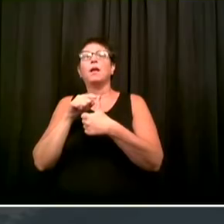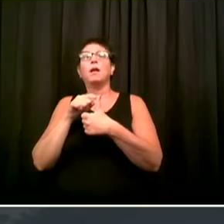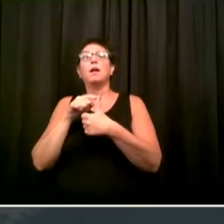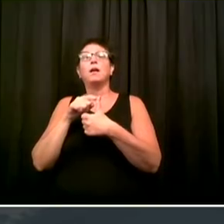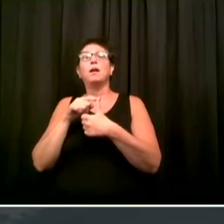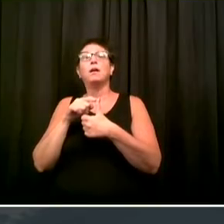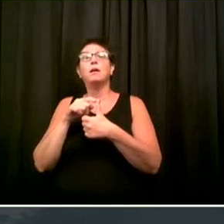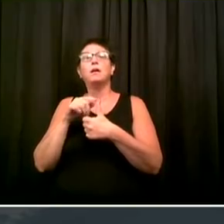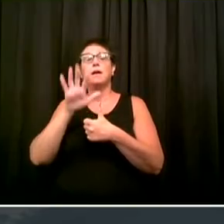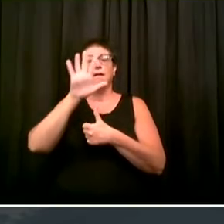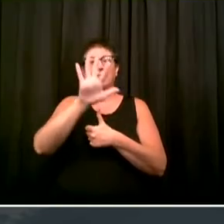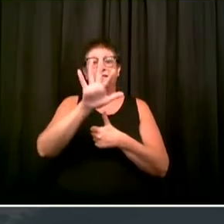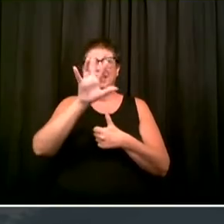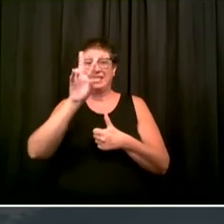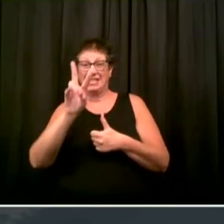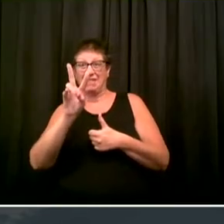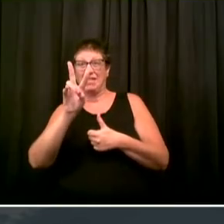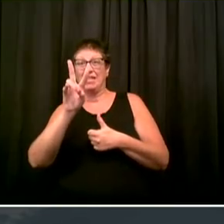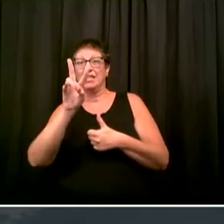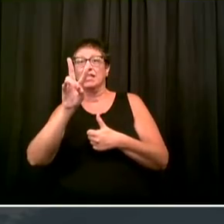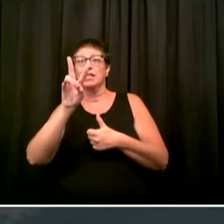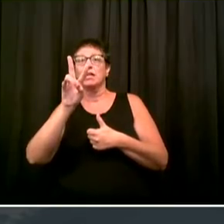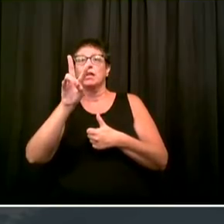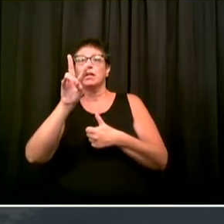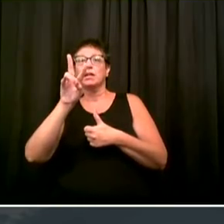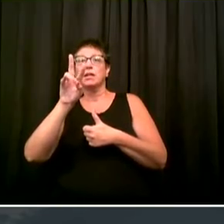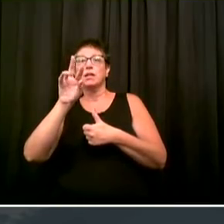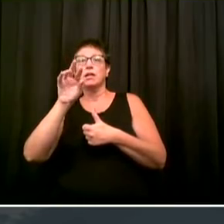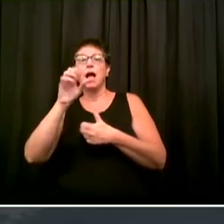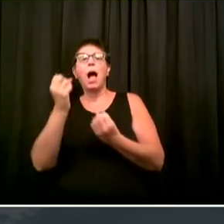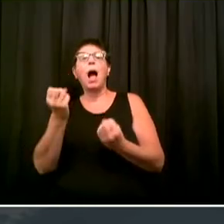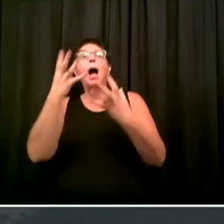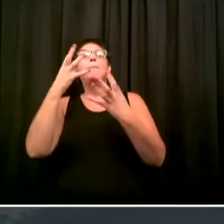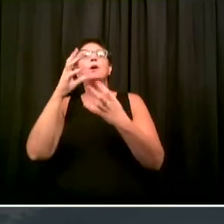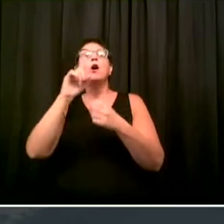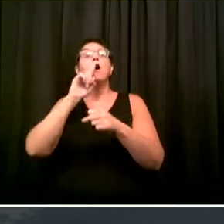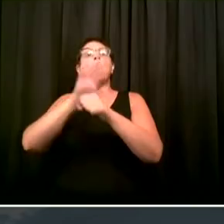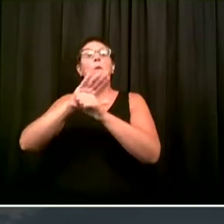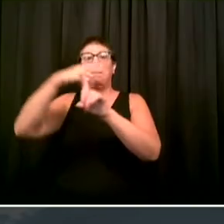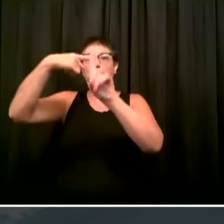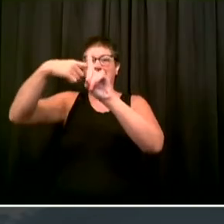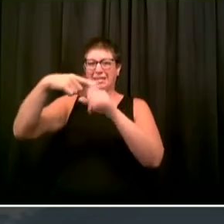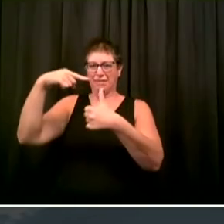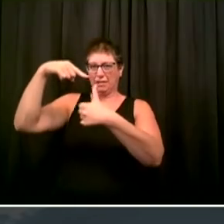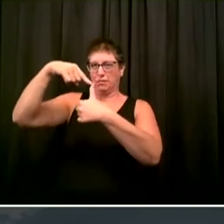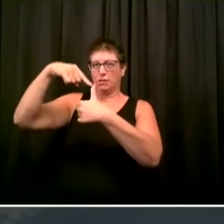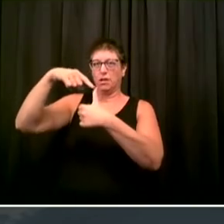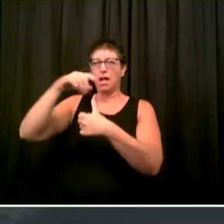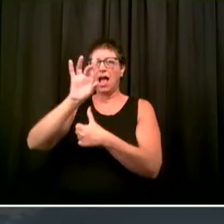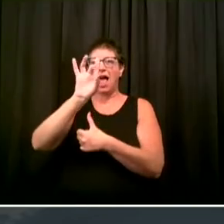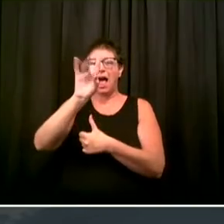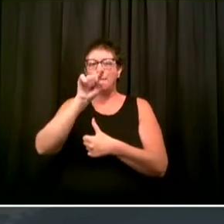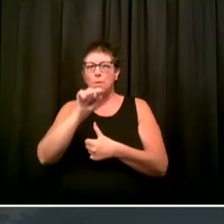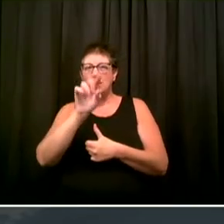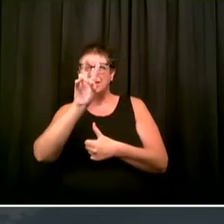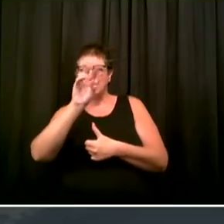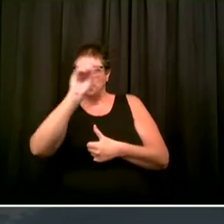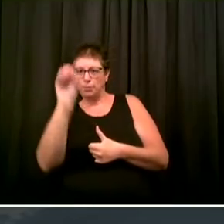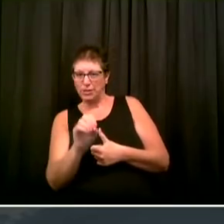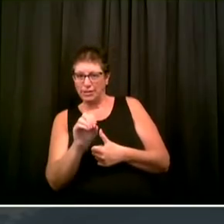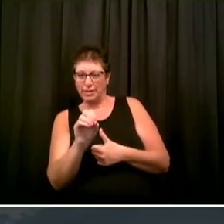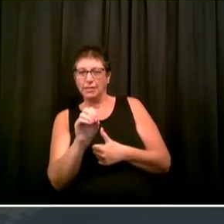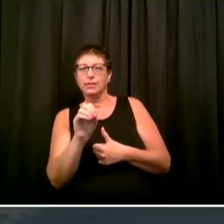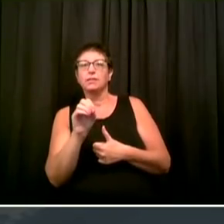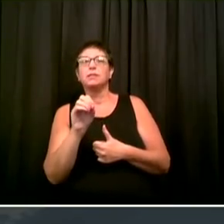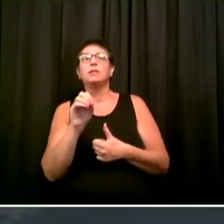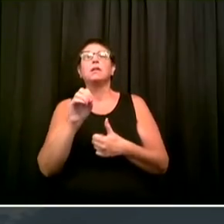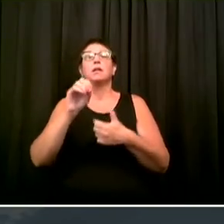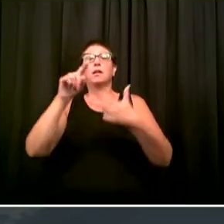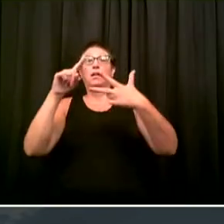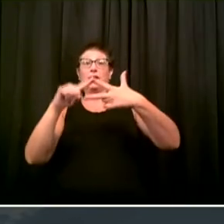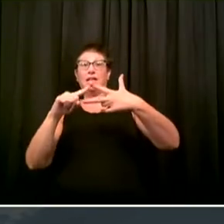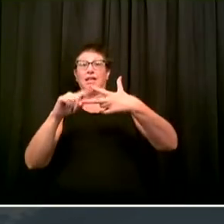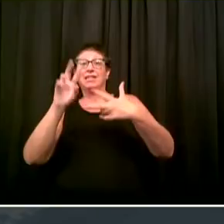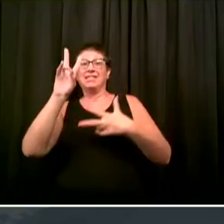HOSPAITL UNDER 200, 57 TODAY,